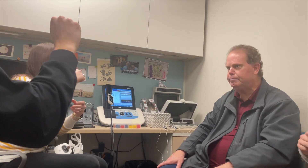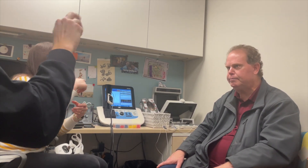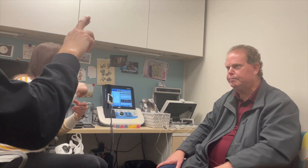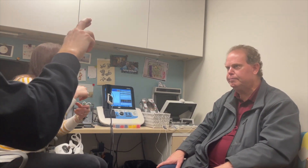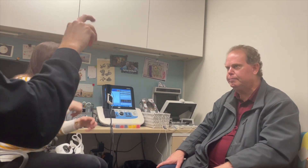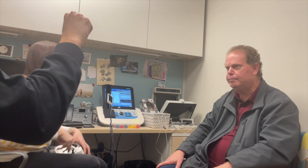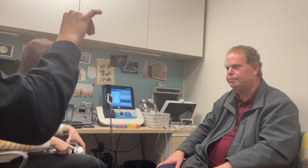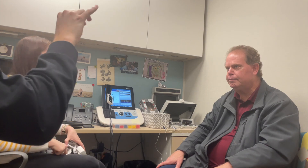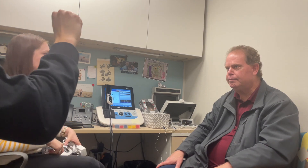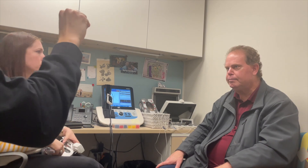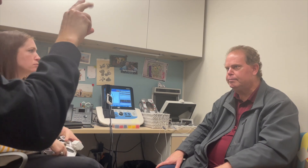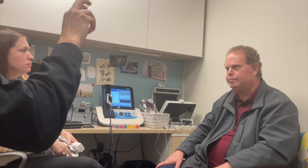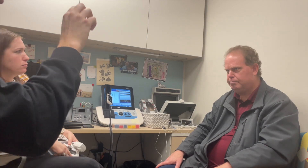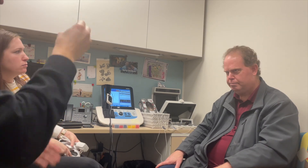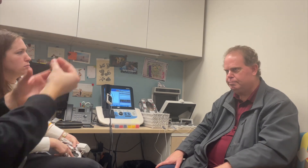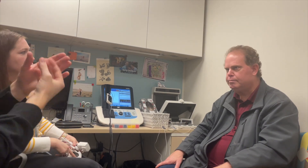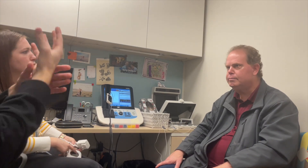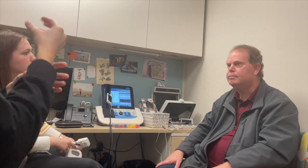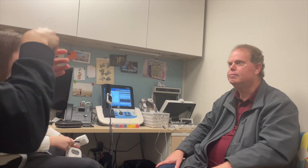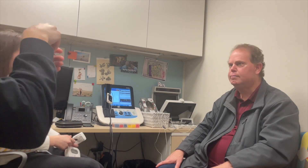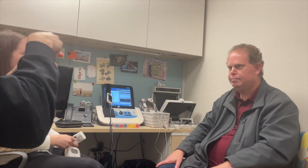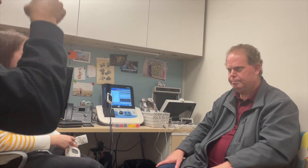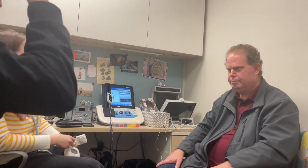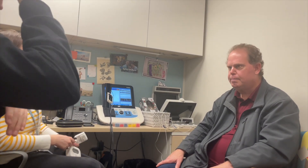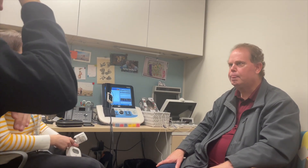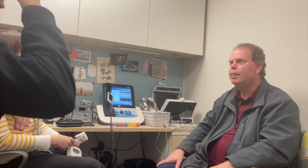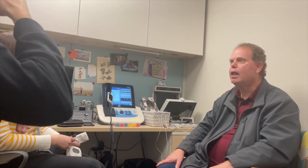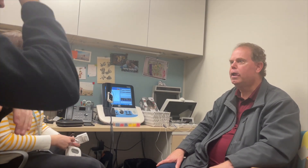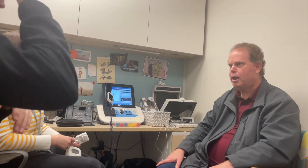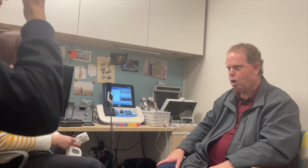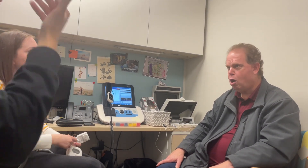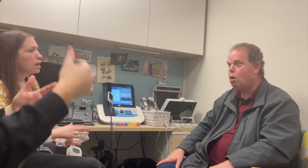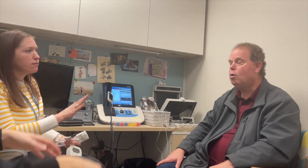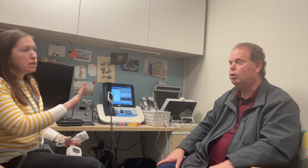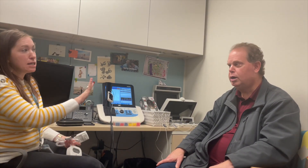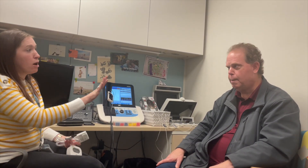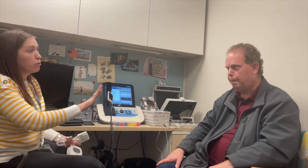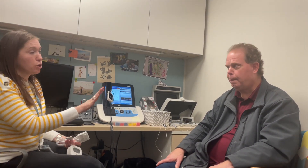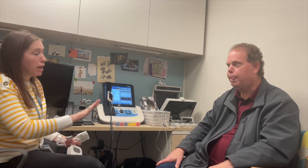inside so a lot of it is out of your